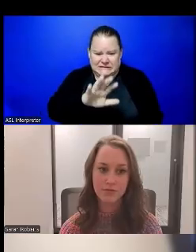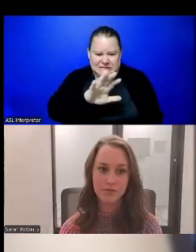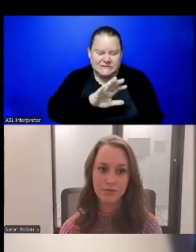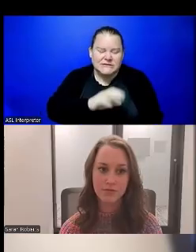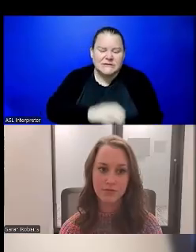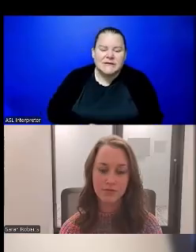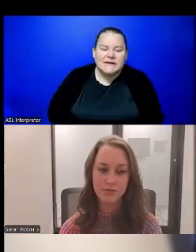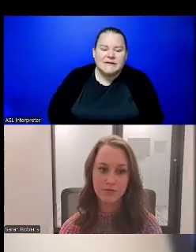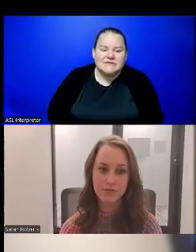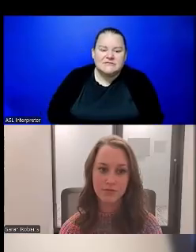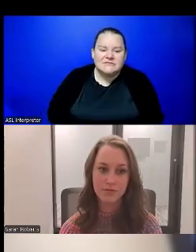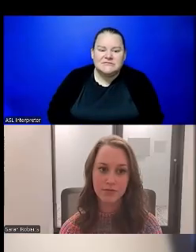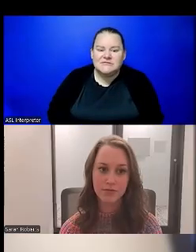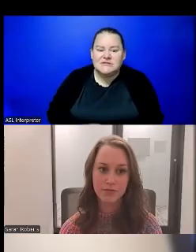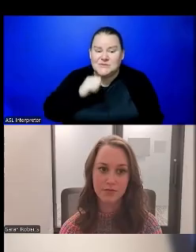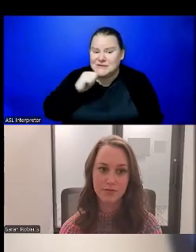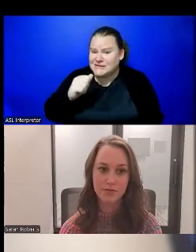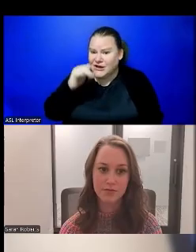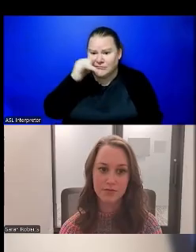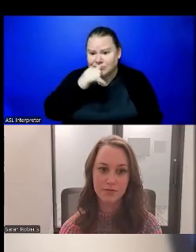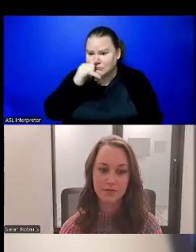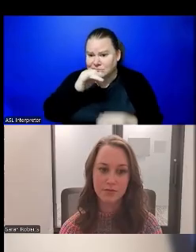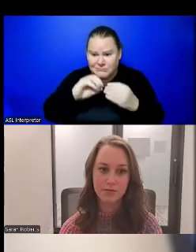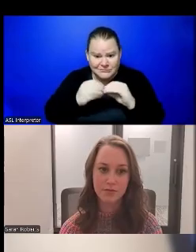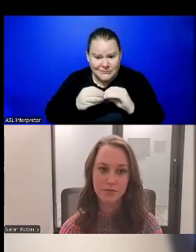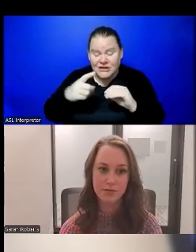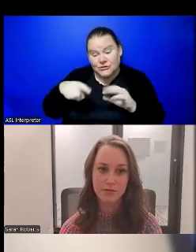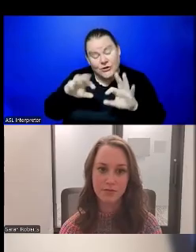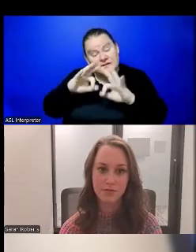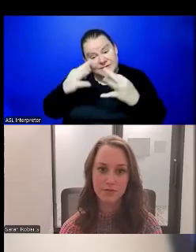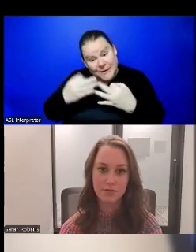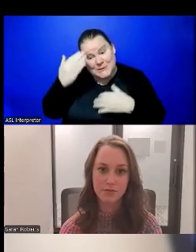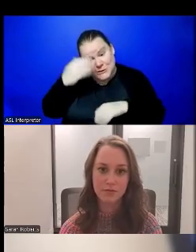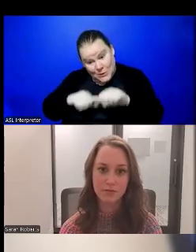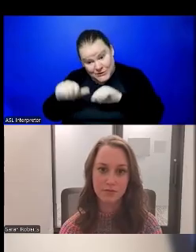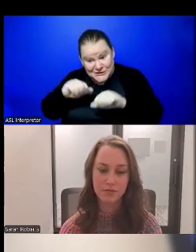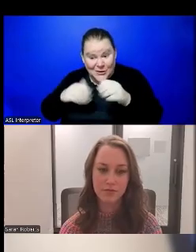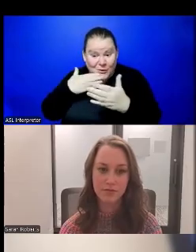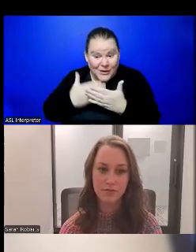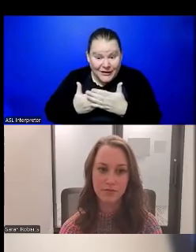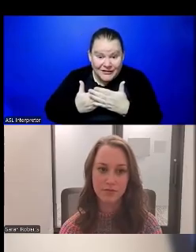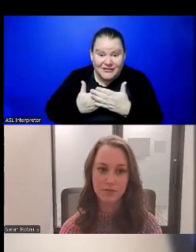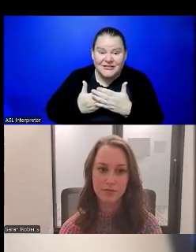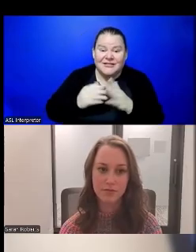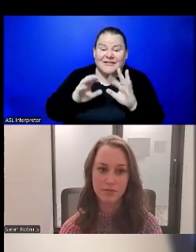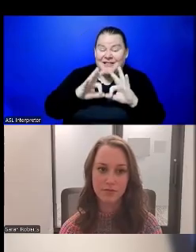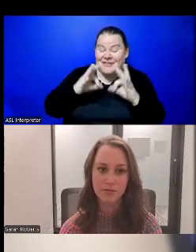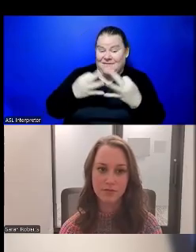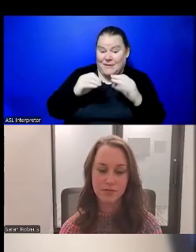an outrageous number. And so these families get to know each other very well. The family organization help and support